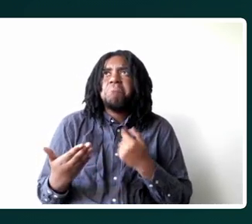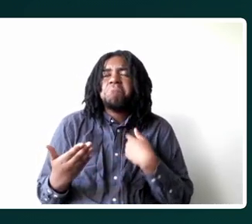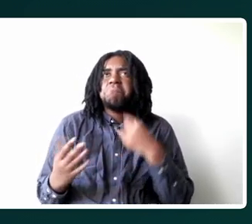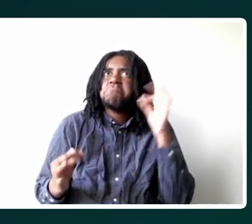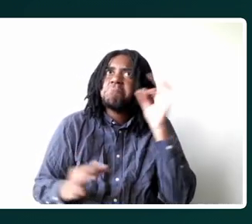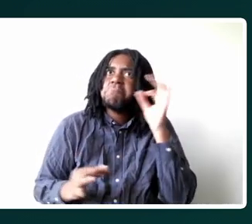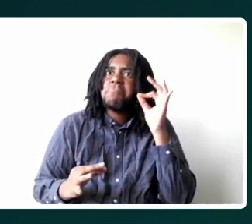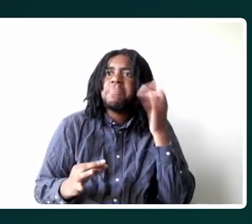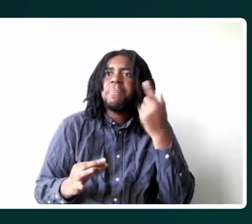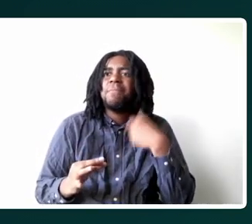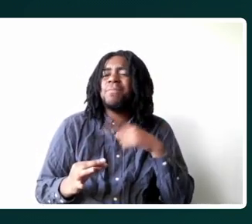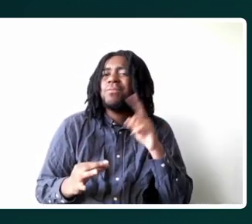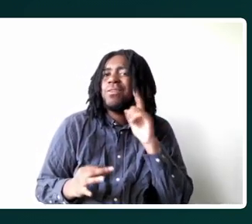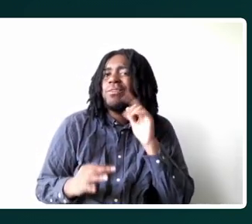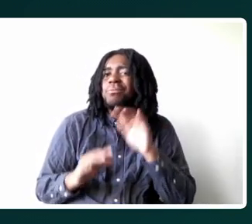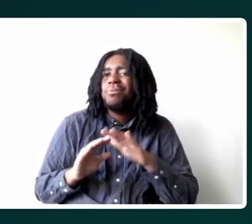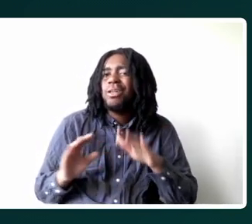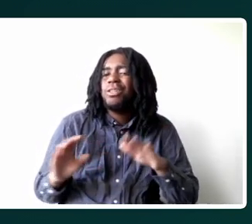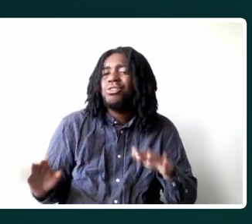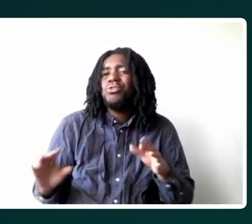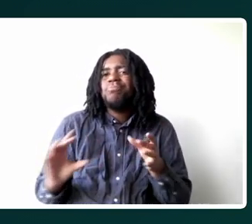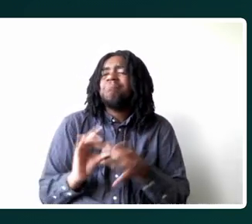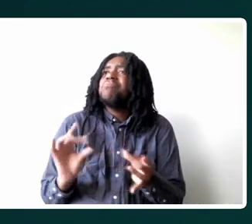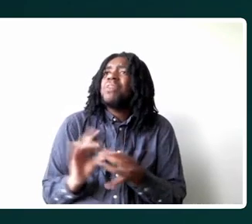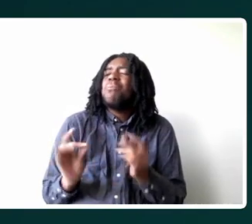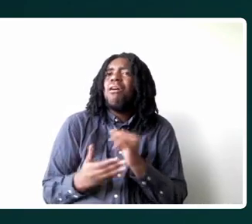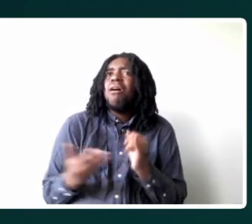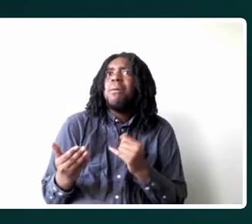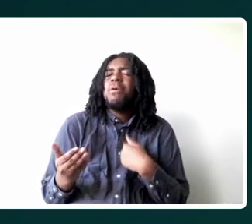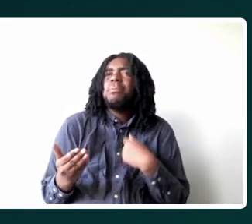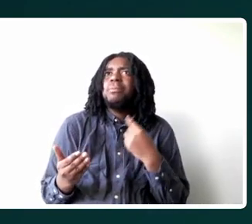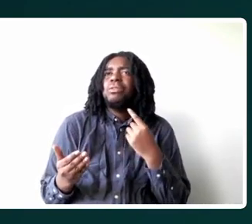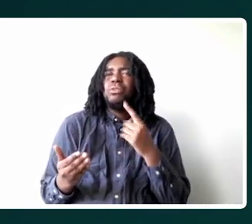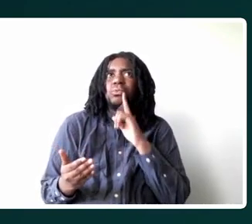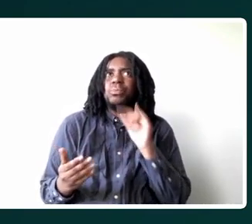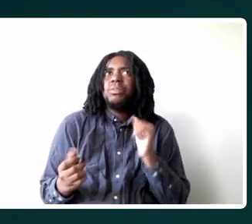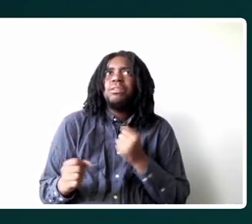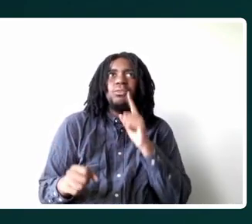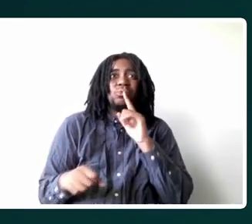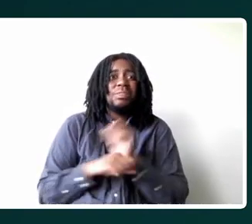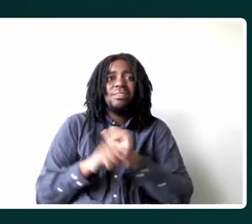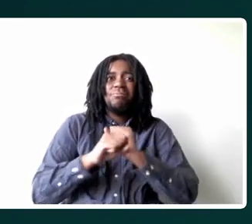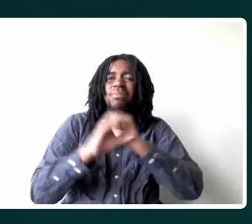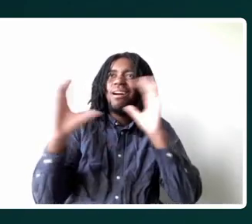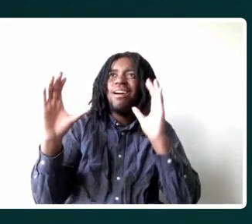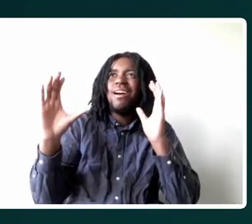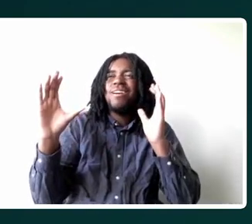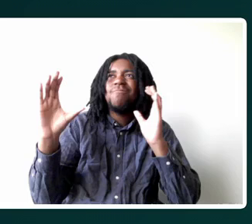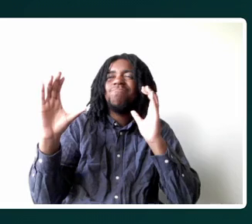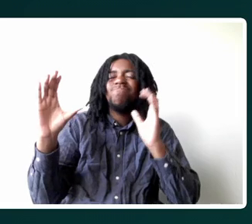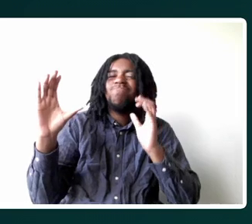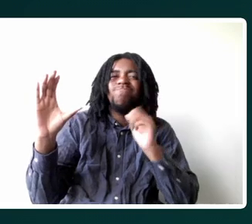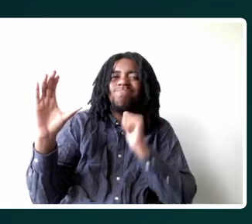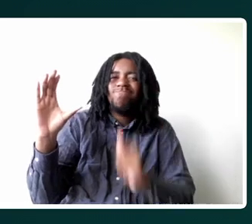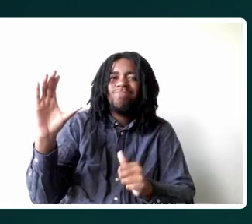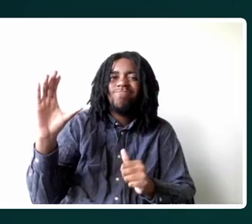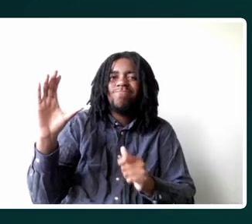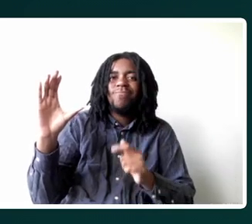say something to me about art, but I really didn't understand what it was until I came to the museum.